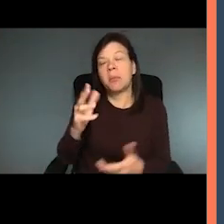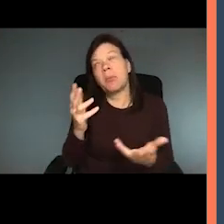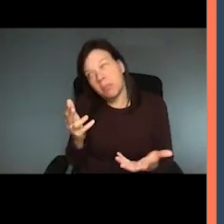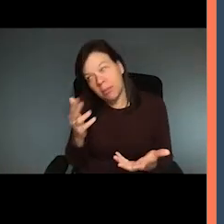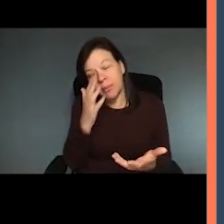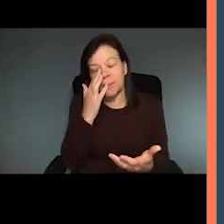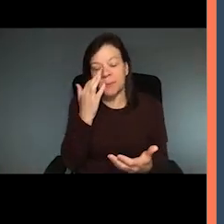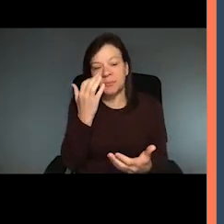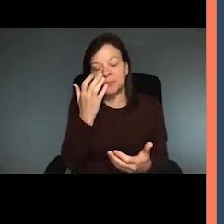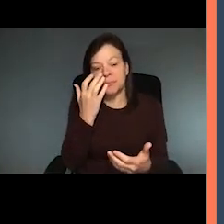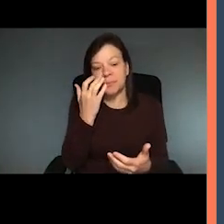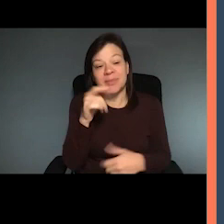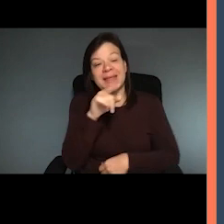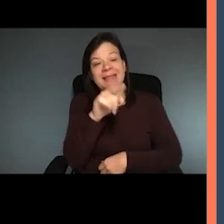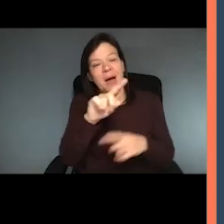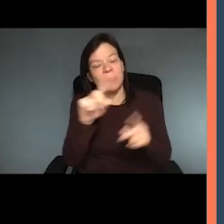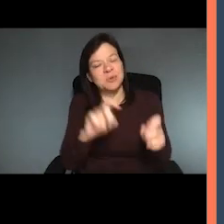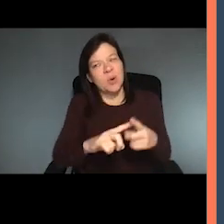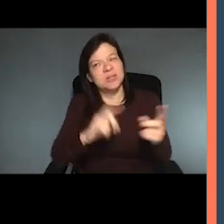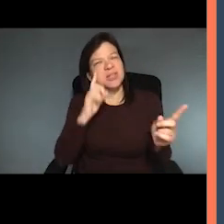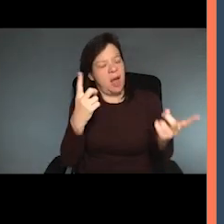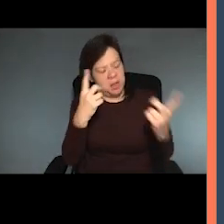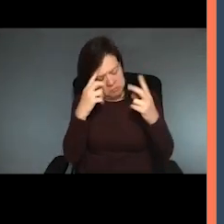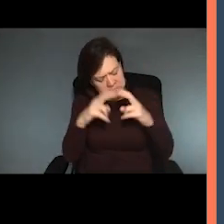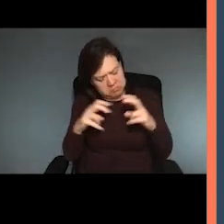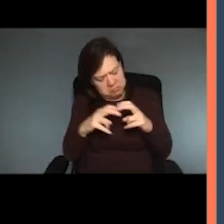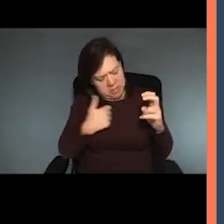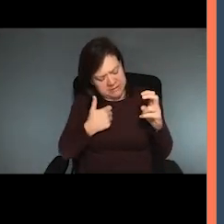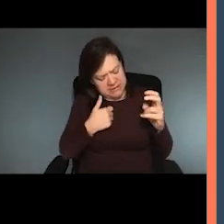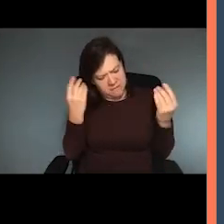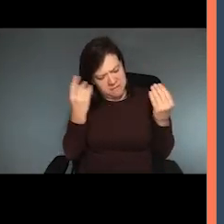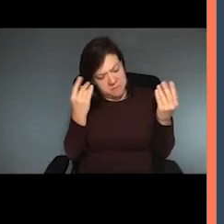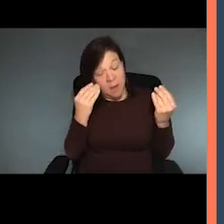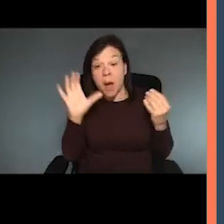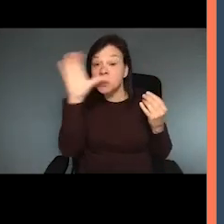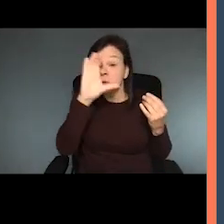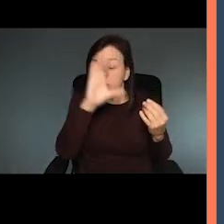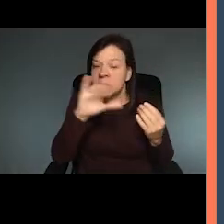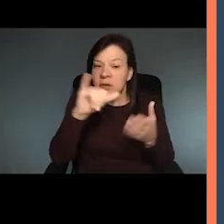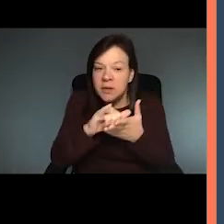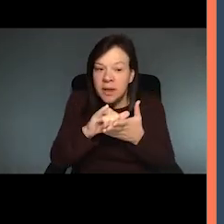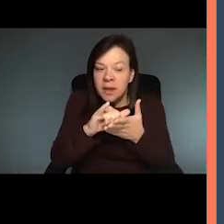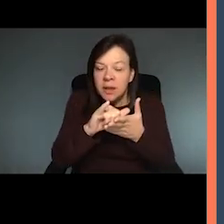THIS WAS A QUESTION I ASKED MYSELF AND IT WAS WHAT I WAS LOOKING FOR RIGHT OUT OF THE GATE TO SOLVE THIS PROBLEM.